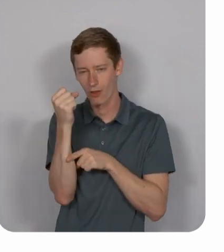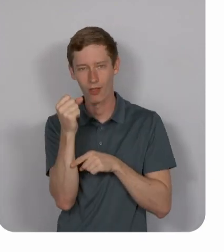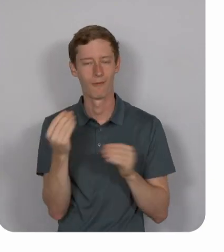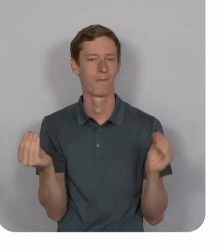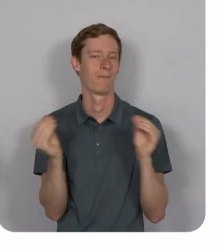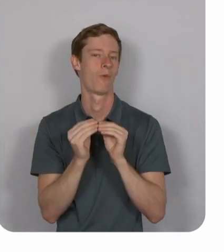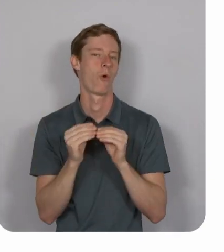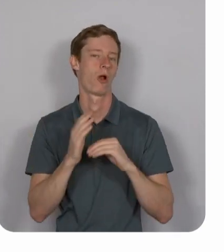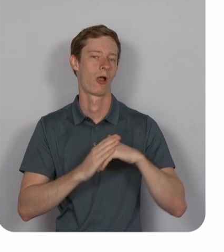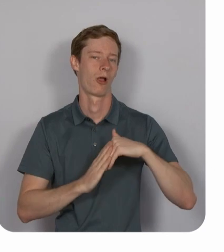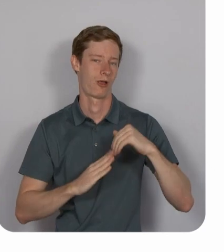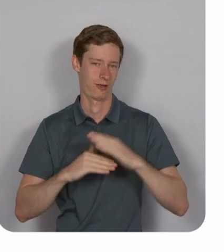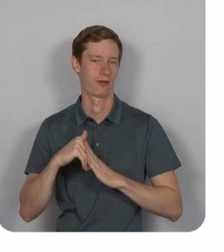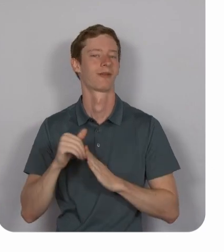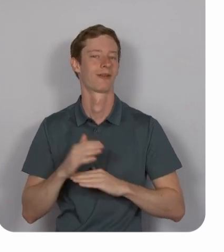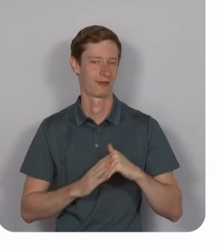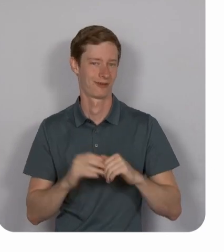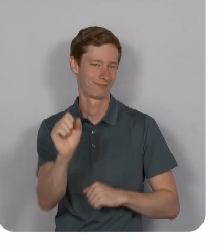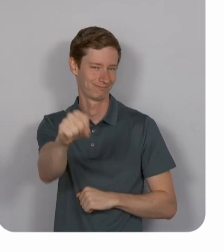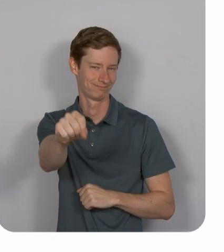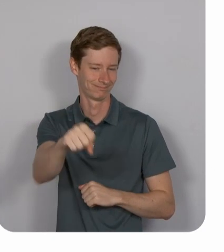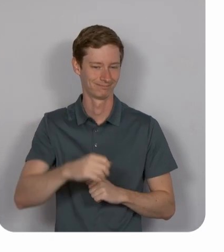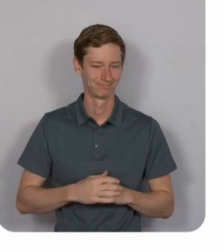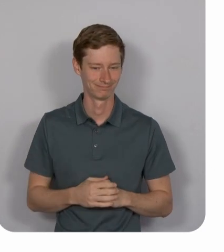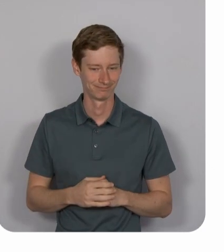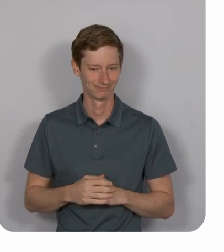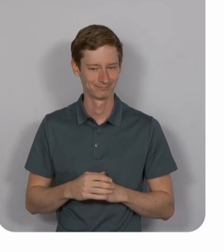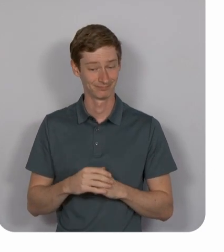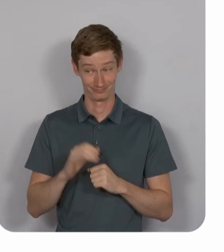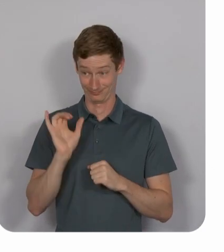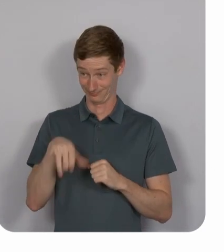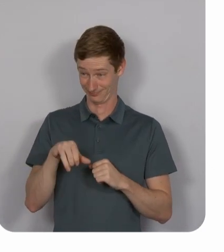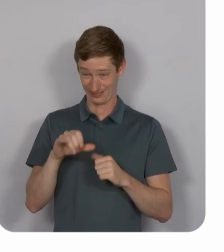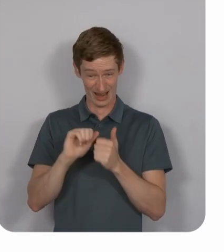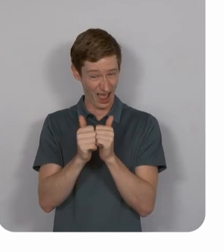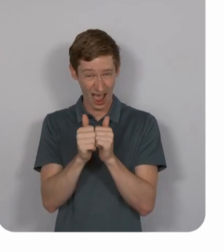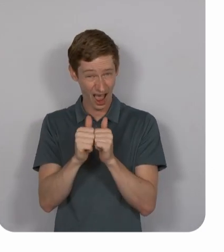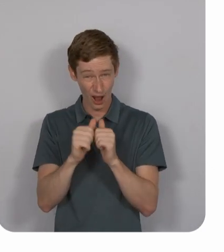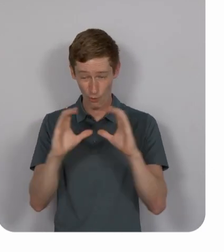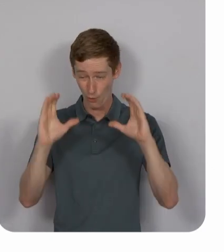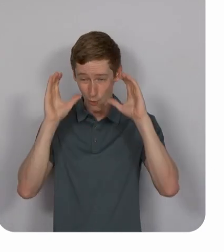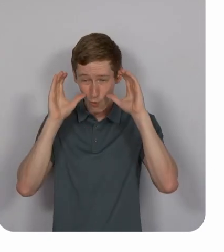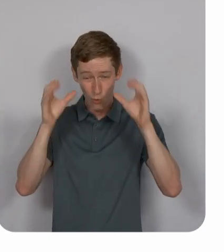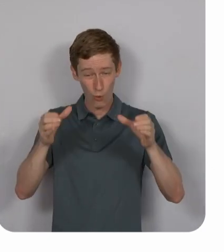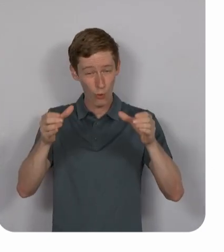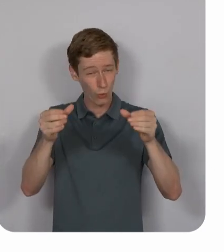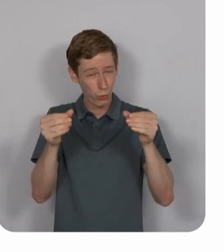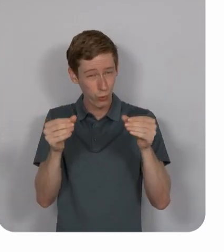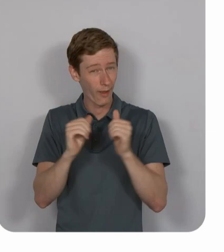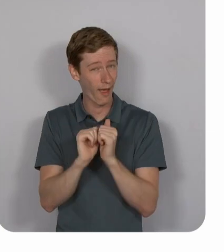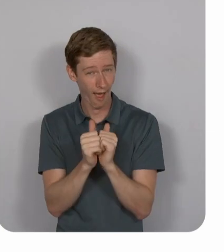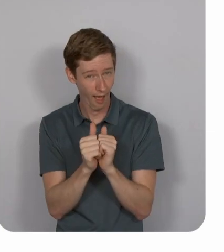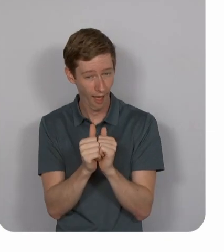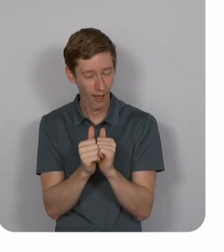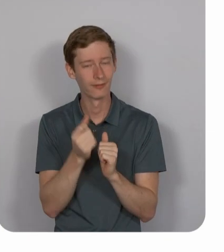Speaking of that form factor, how did we improve it so much from Quest 2? This is largely thanks to the pancake lenses,